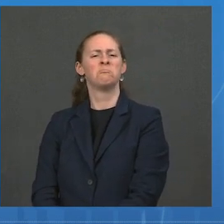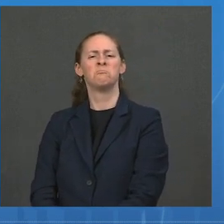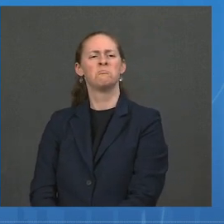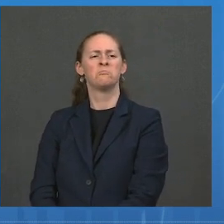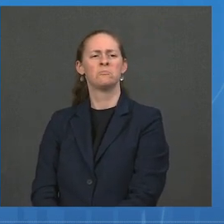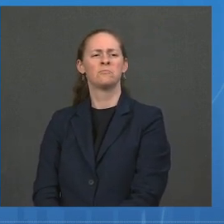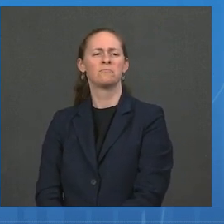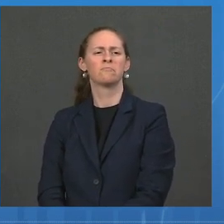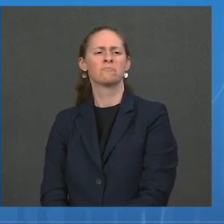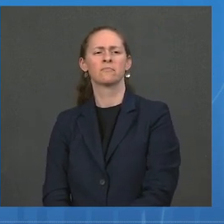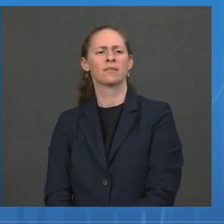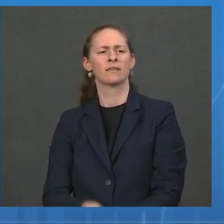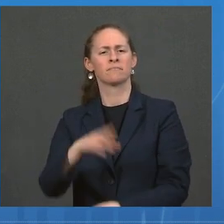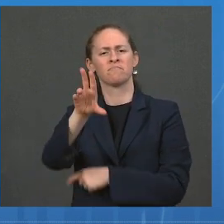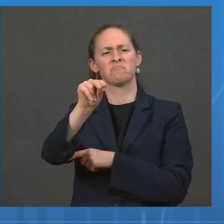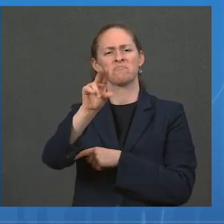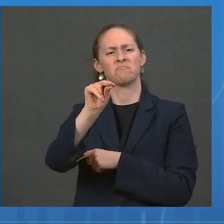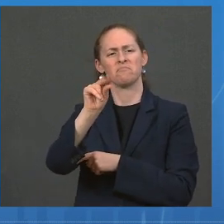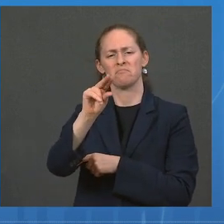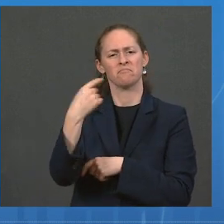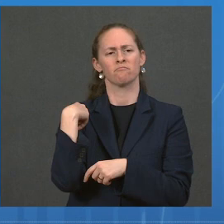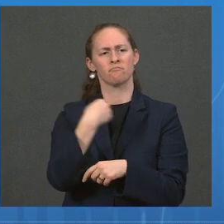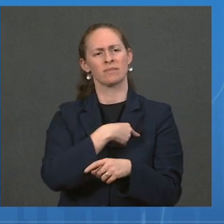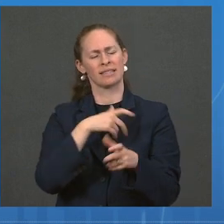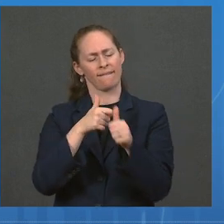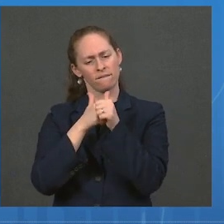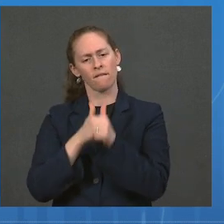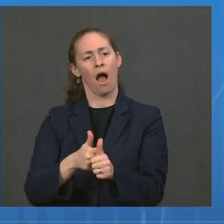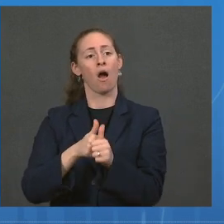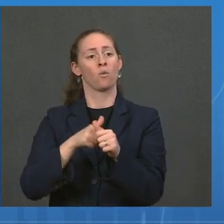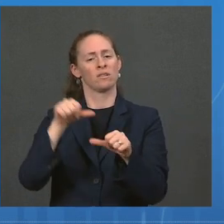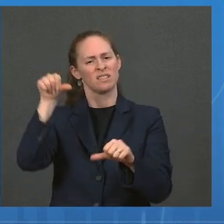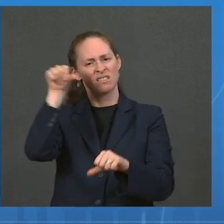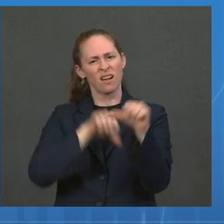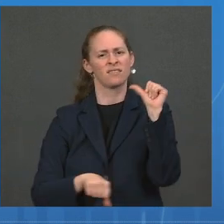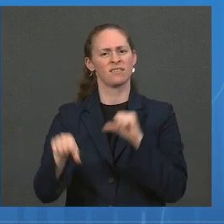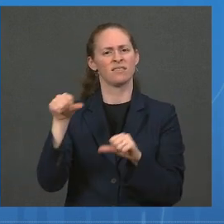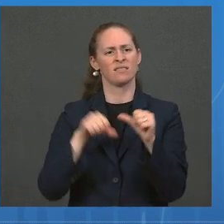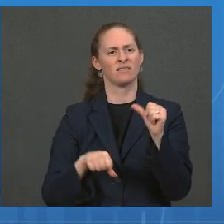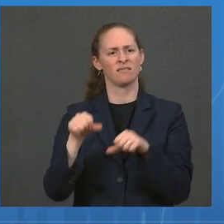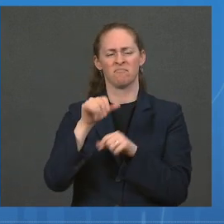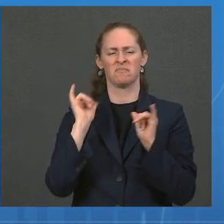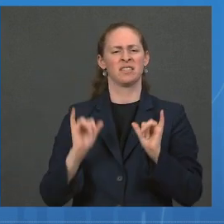that this will be driven by the science and the medicine, and that's the expertise and the decision-making